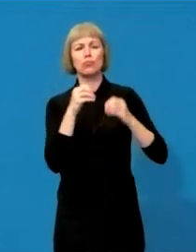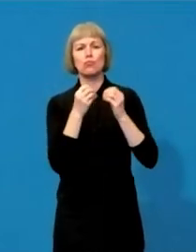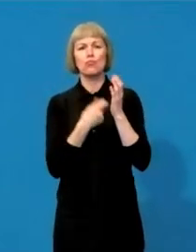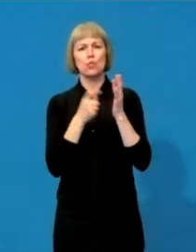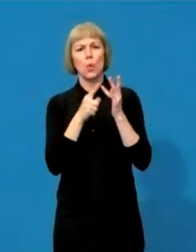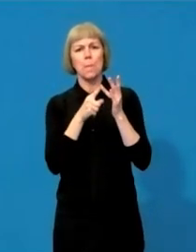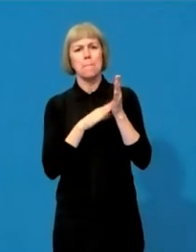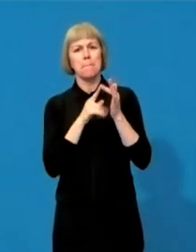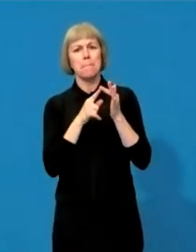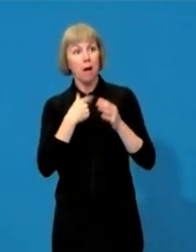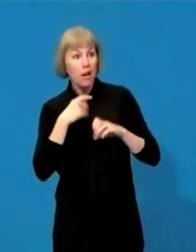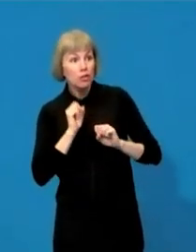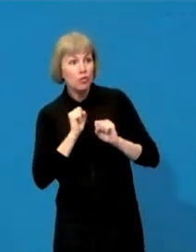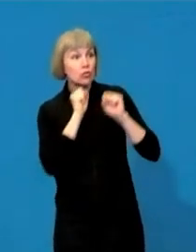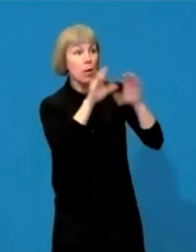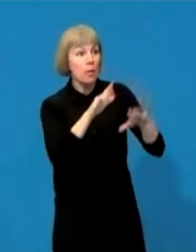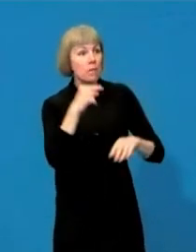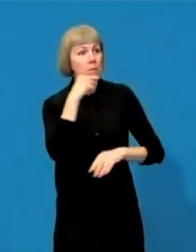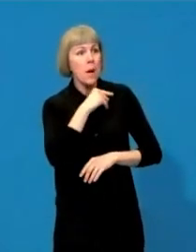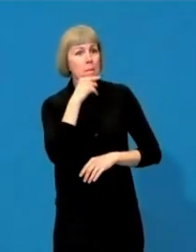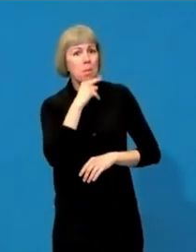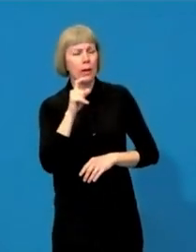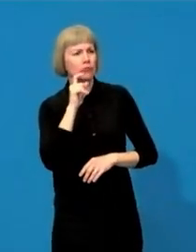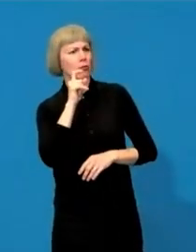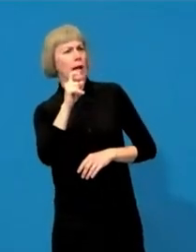Leaving him with someone I don't even know, you know.